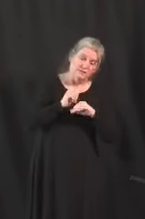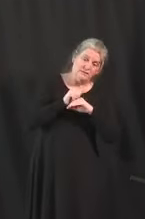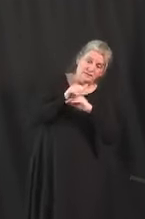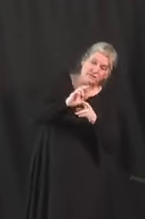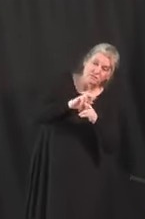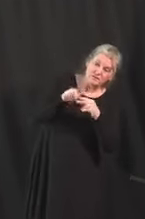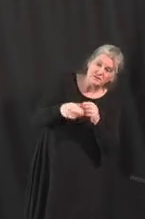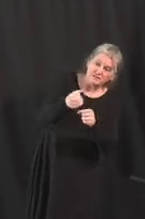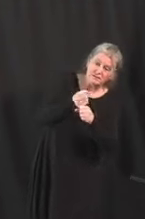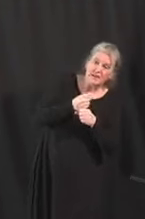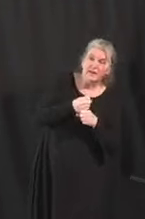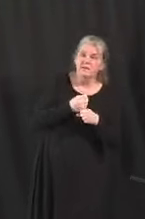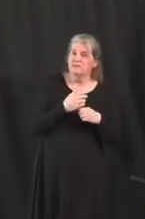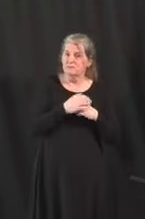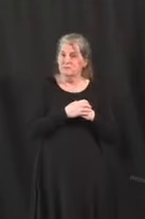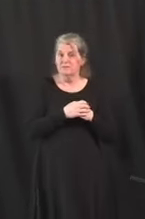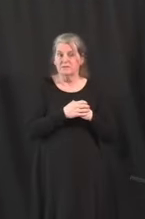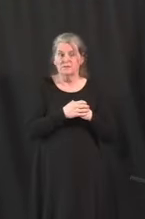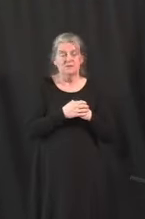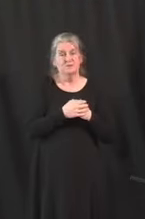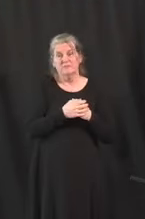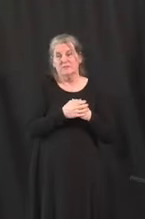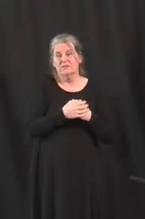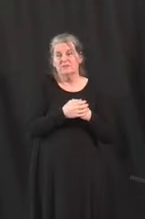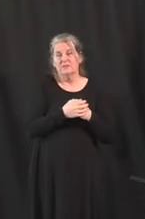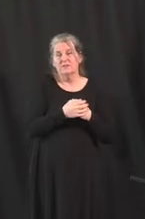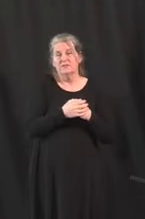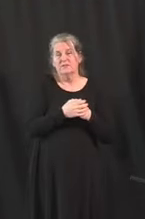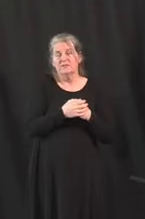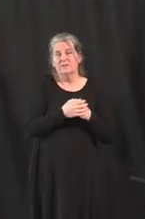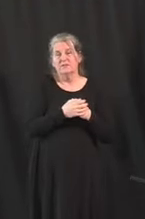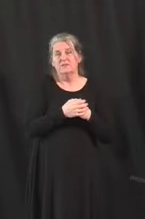REALLY RELATED TO THE FLIGHT SCHEDULES.